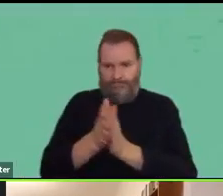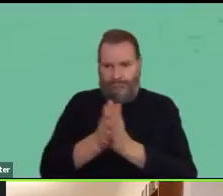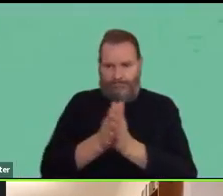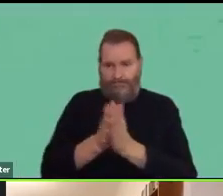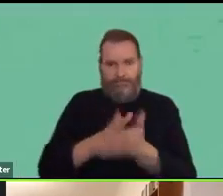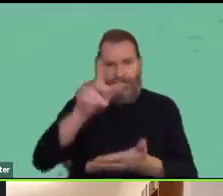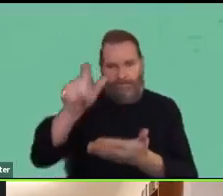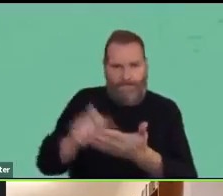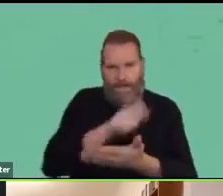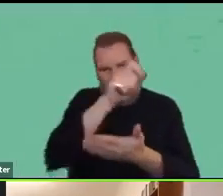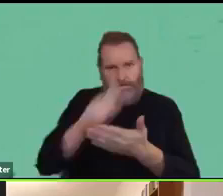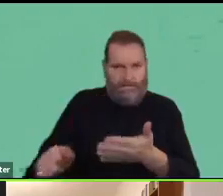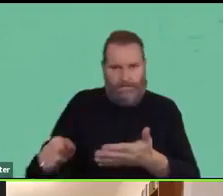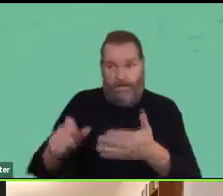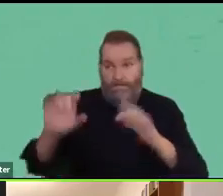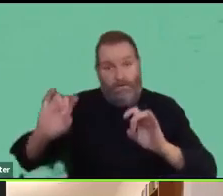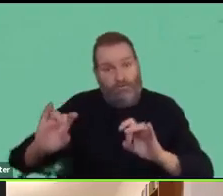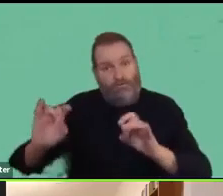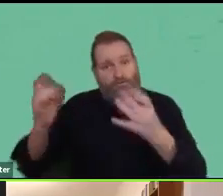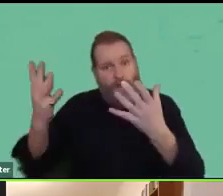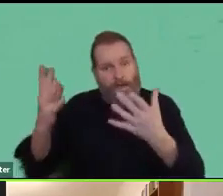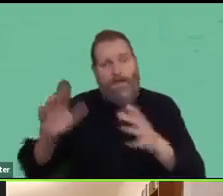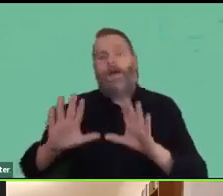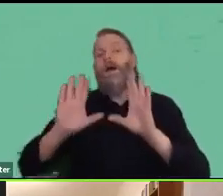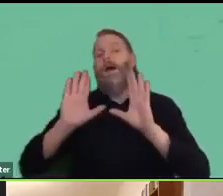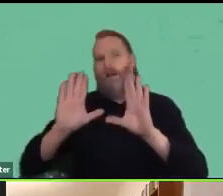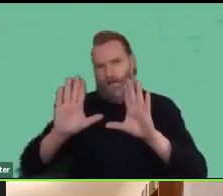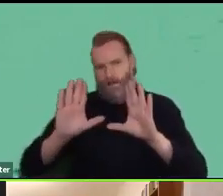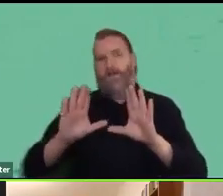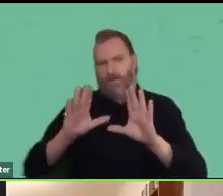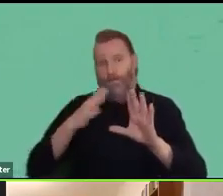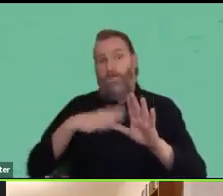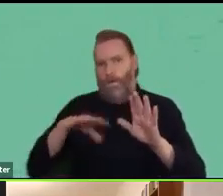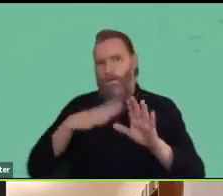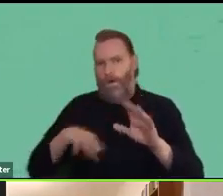well what we would want to do is make sure that as many members of our union as possible were covered